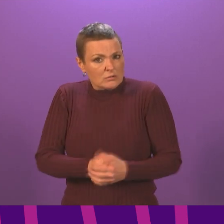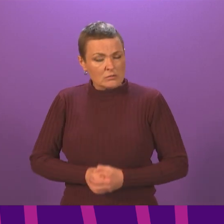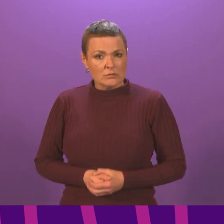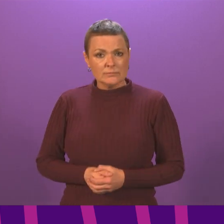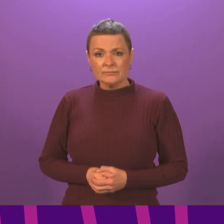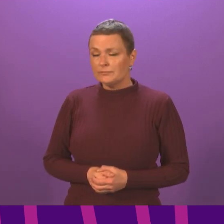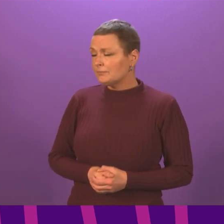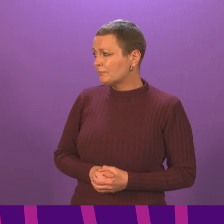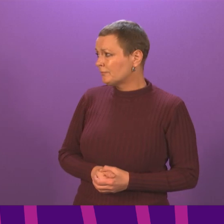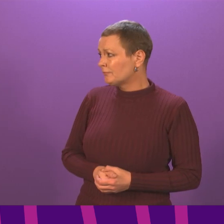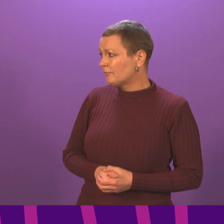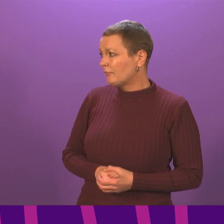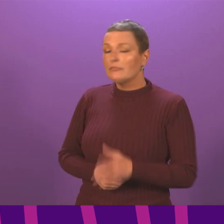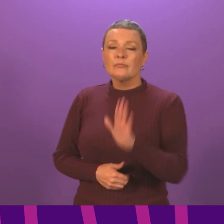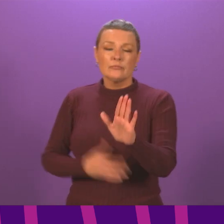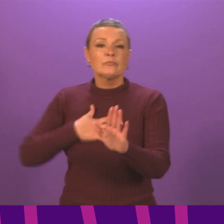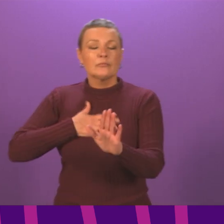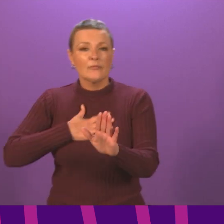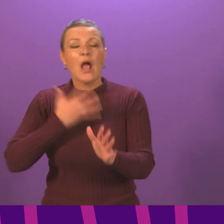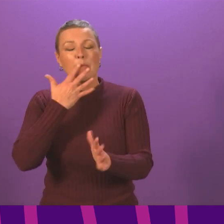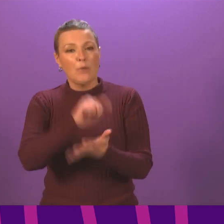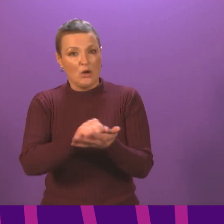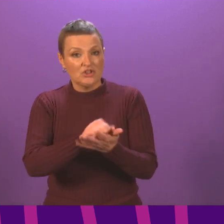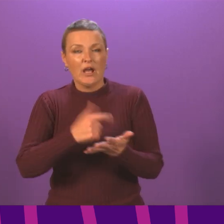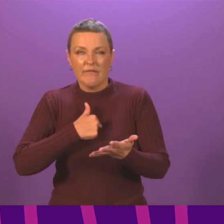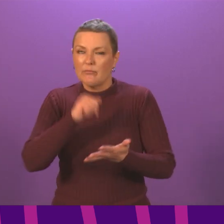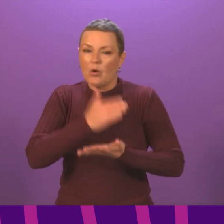Jeane Freeman: I apologise if that was not clear in the statement